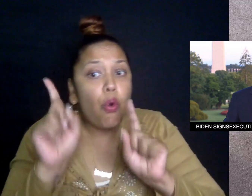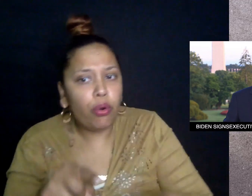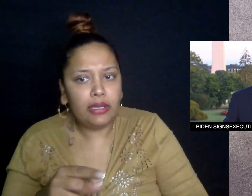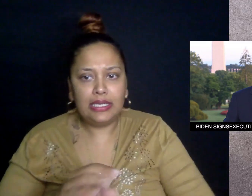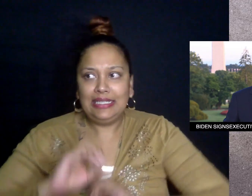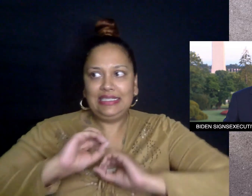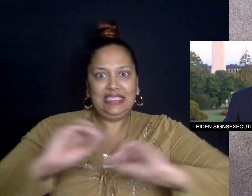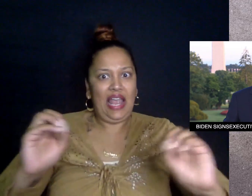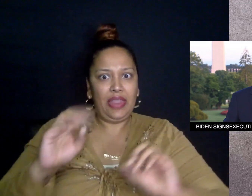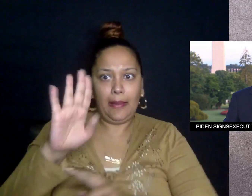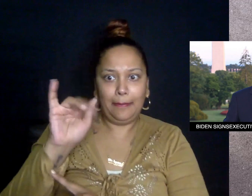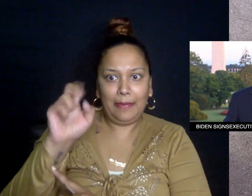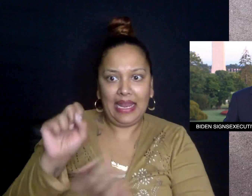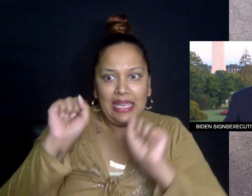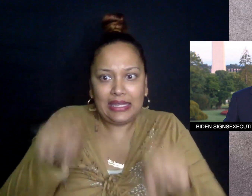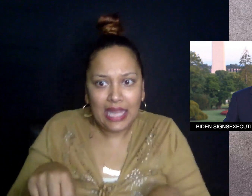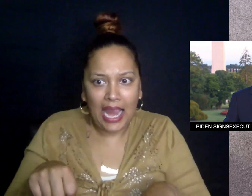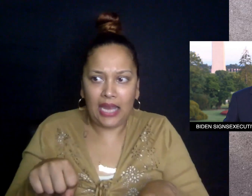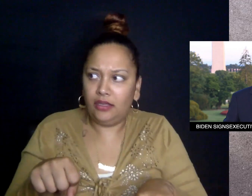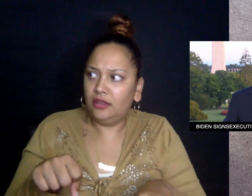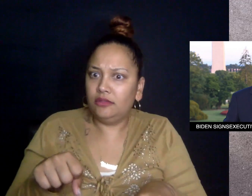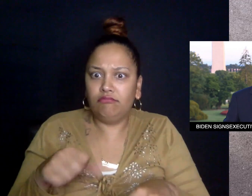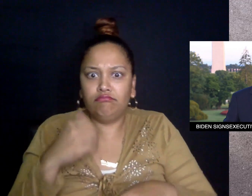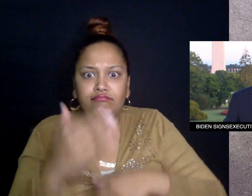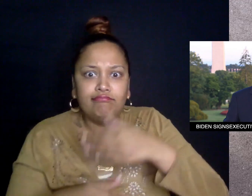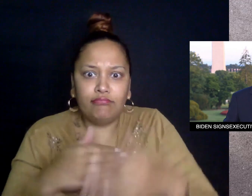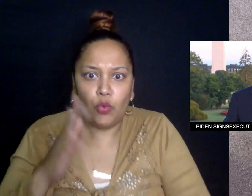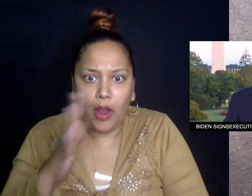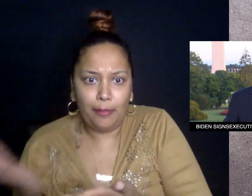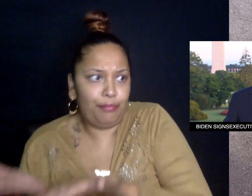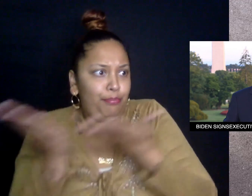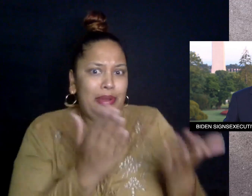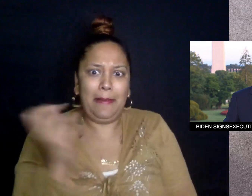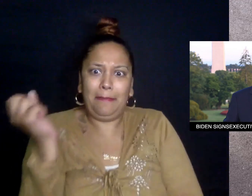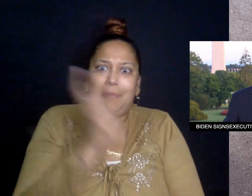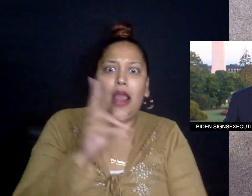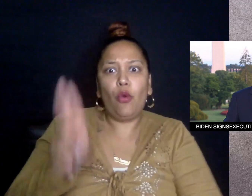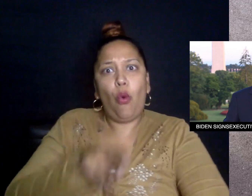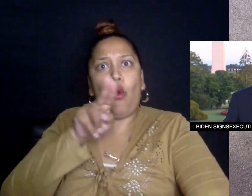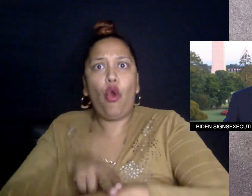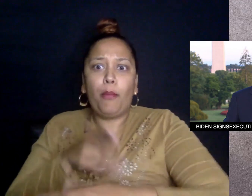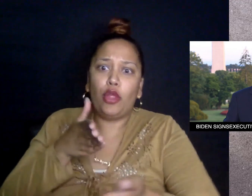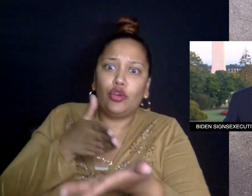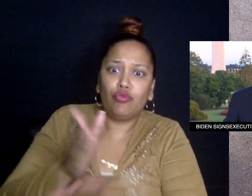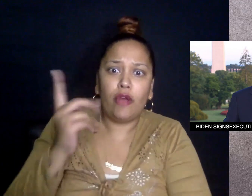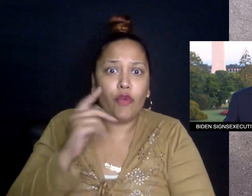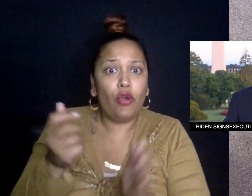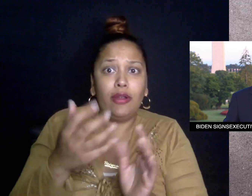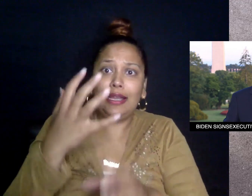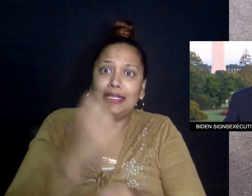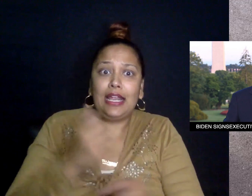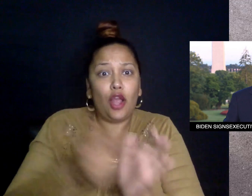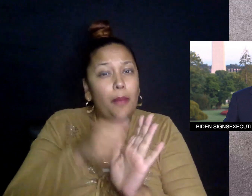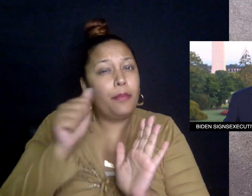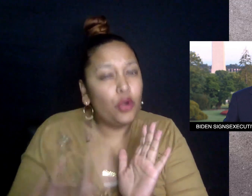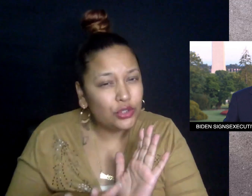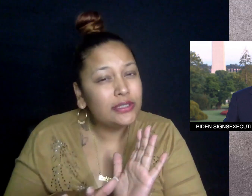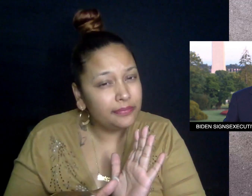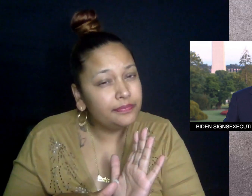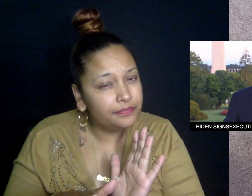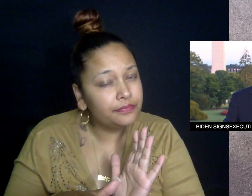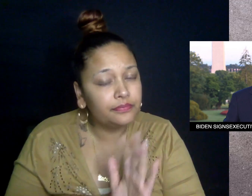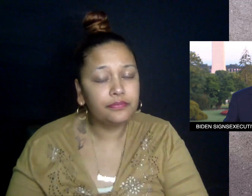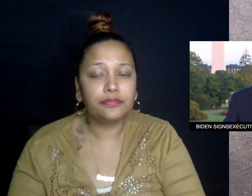a pregnancy however despite this executive order there is nothing Biden can do that will